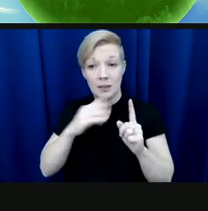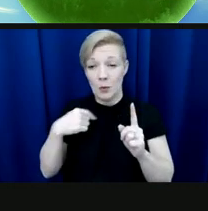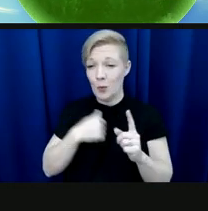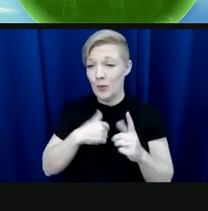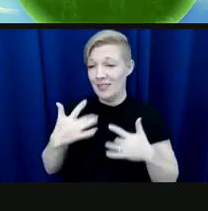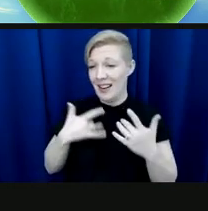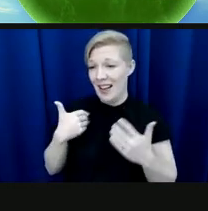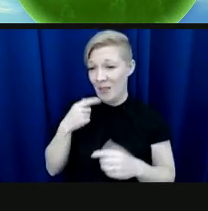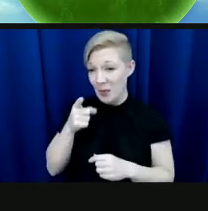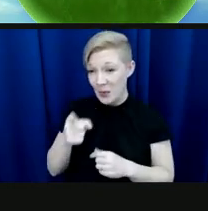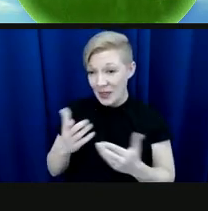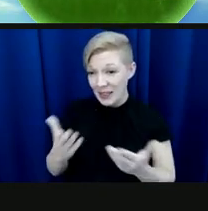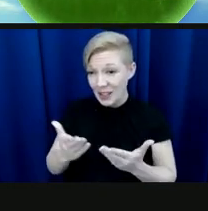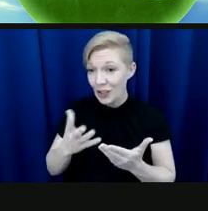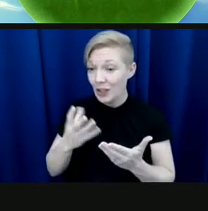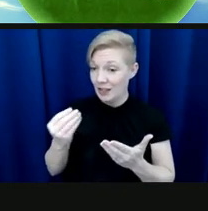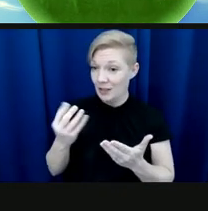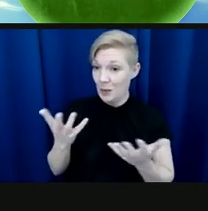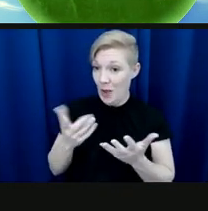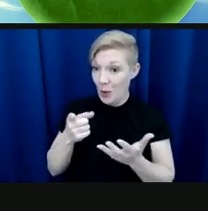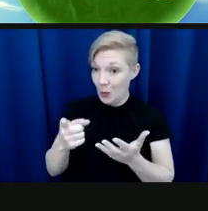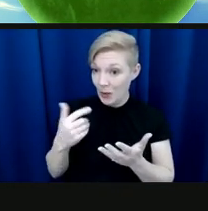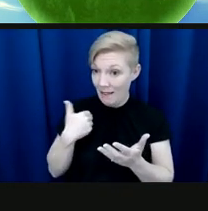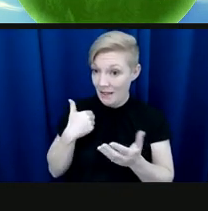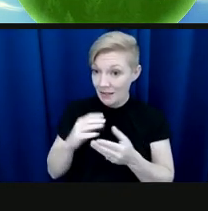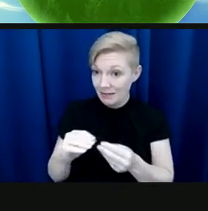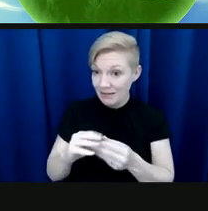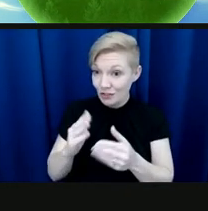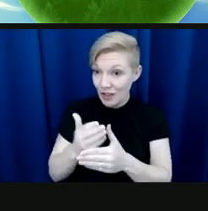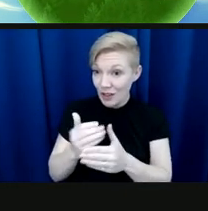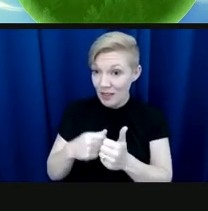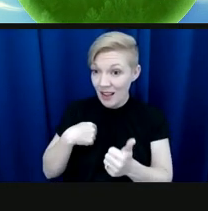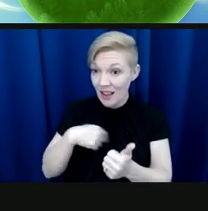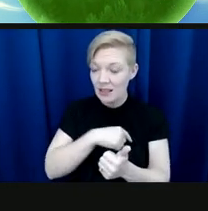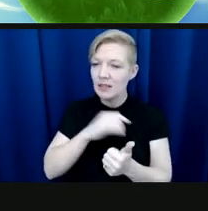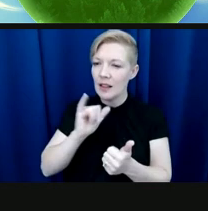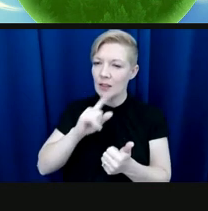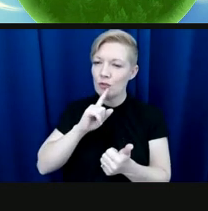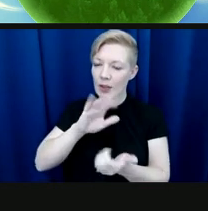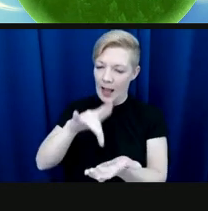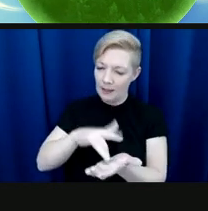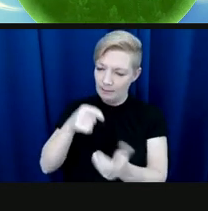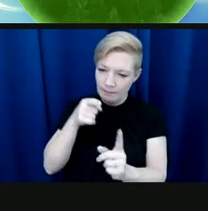and to have you sharing what you're sharing. And this goes to the heart of what we're trying to do today, which is to really learn about this moment